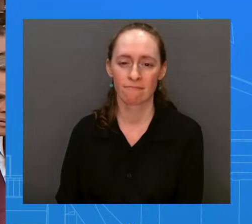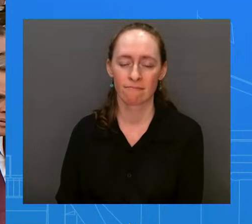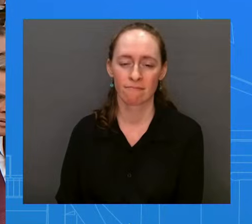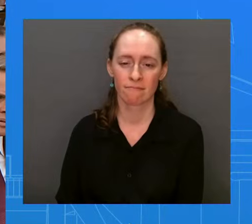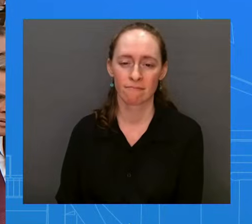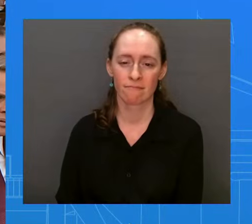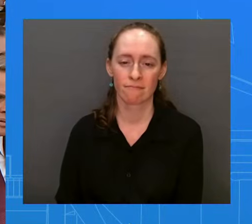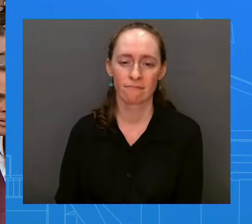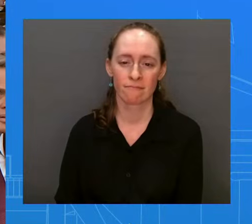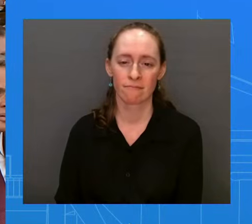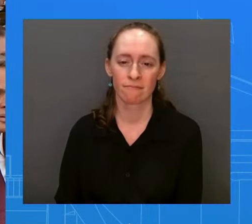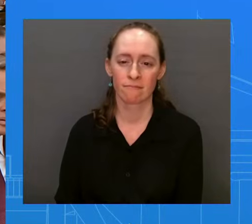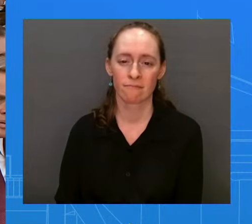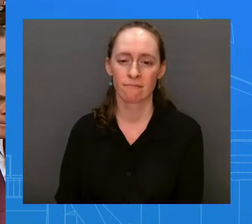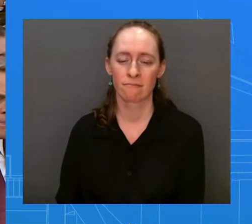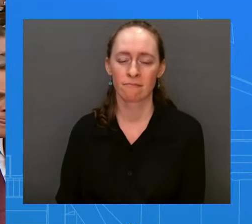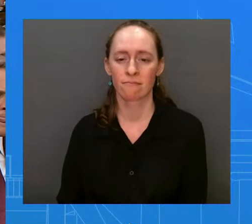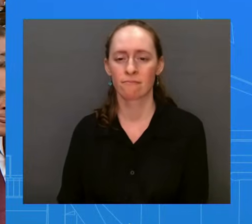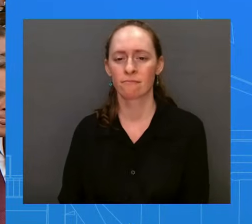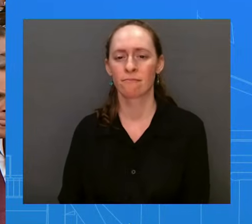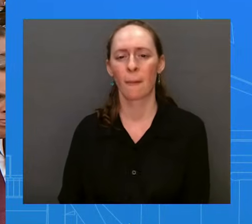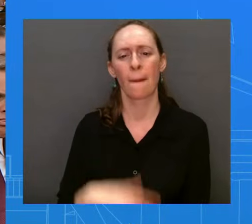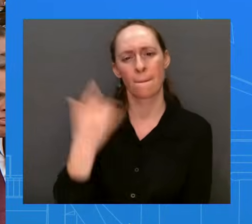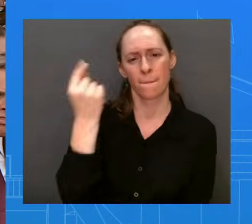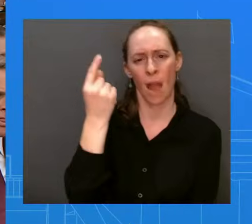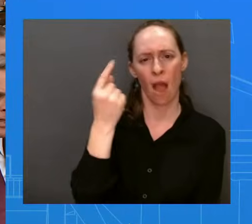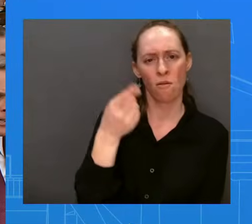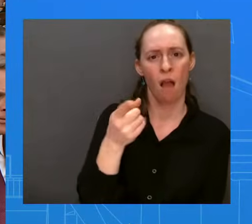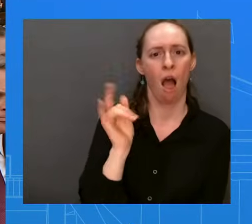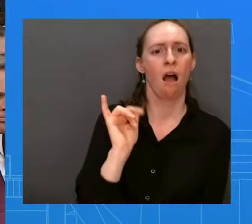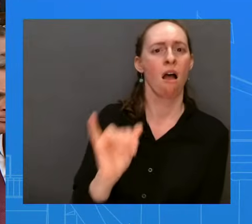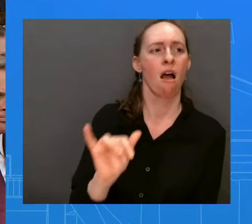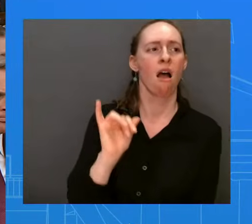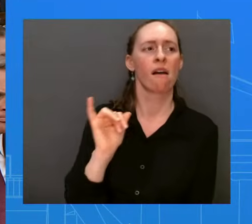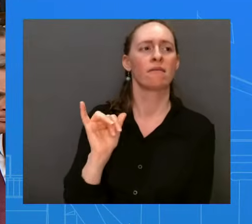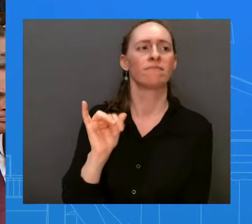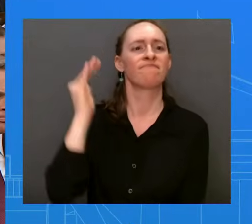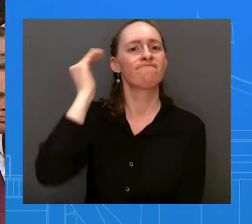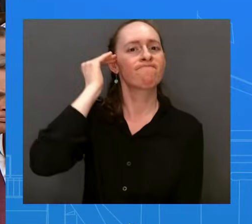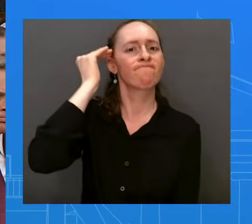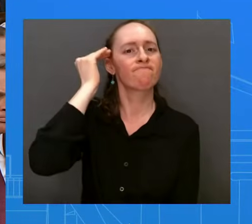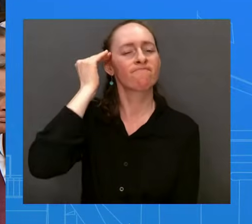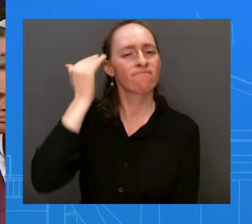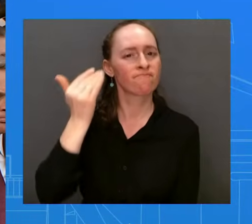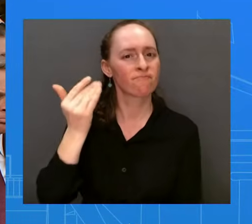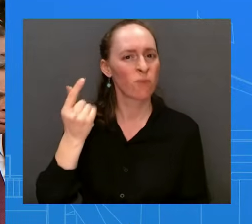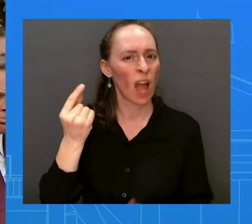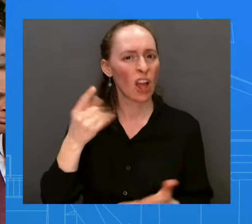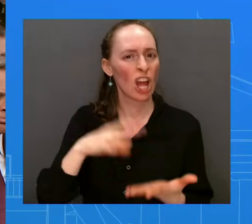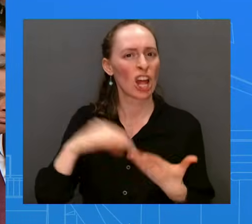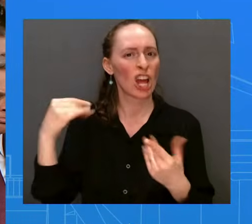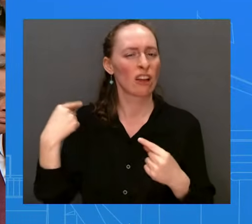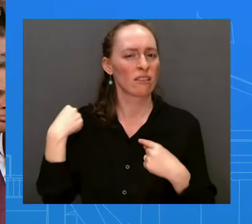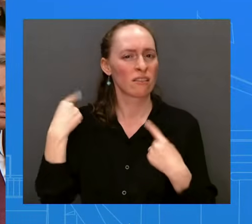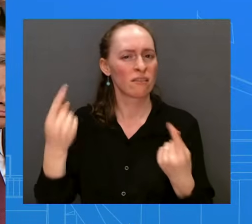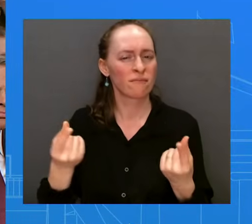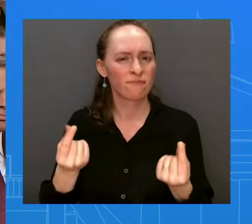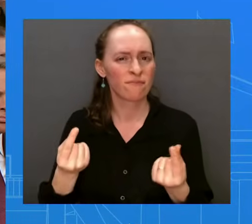since these objects were shot down? I mean, you just alluded to the fact that you've not been able to get on site yet.